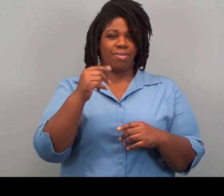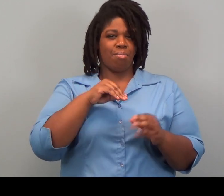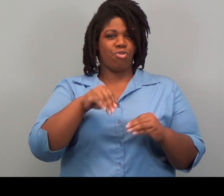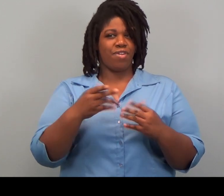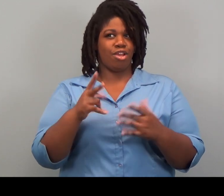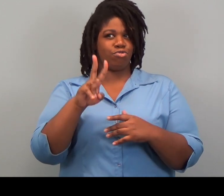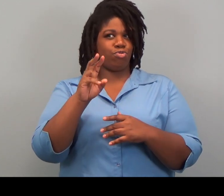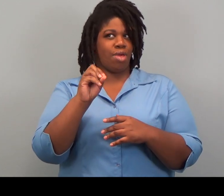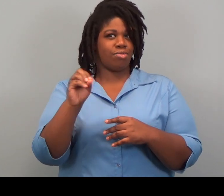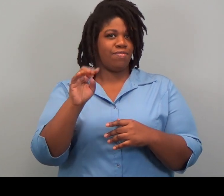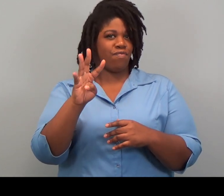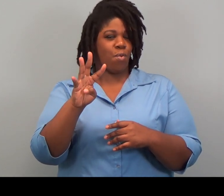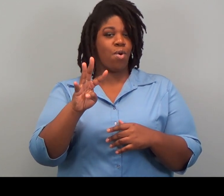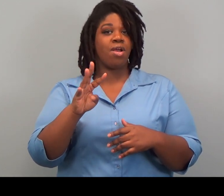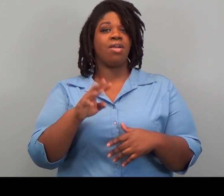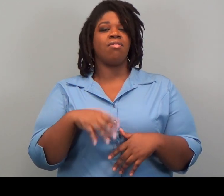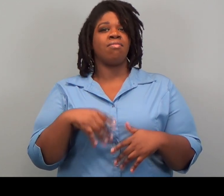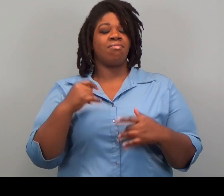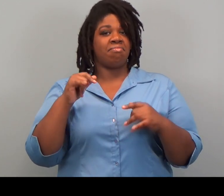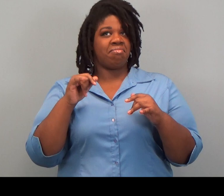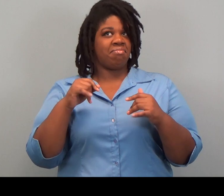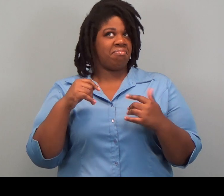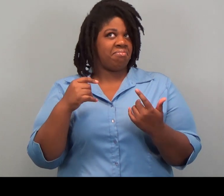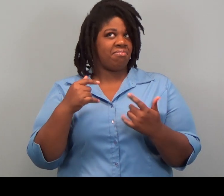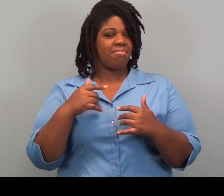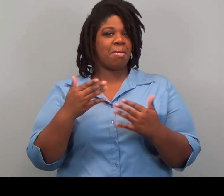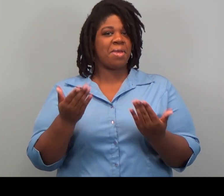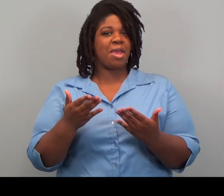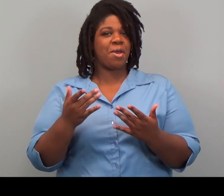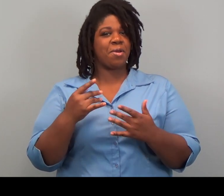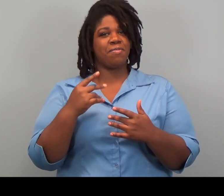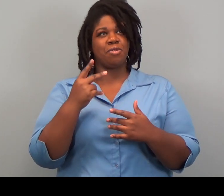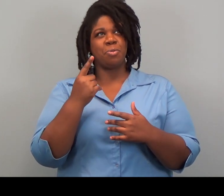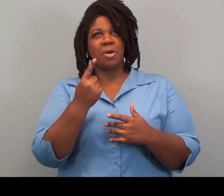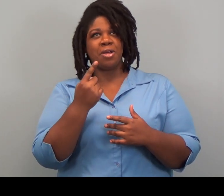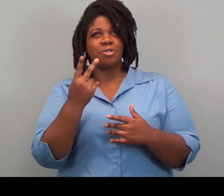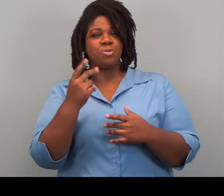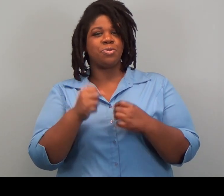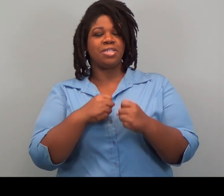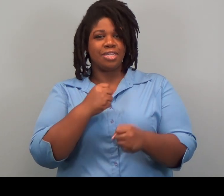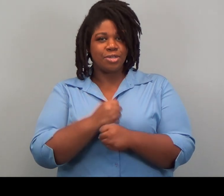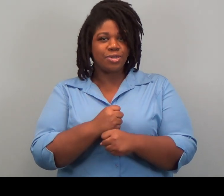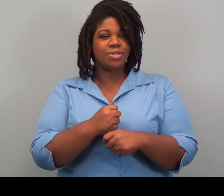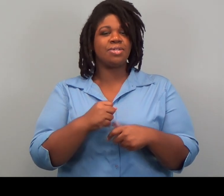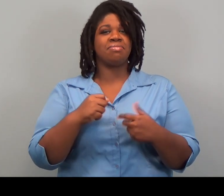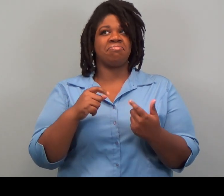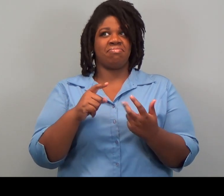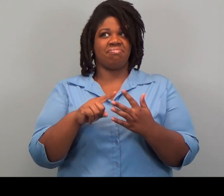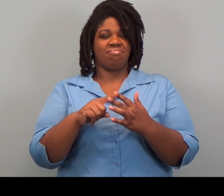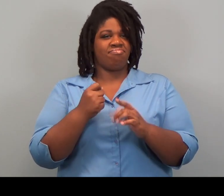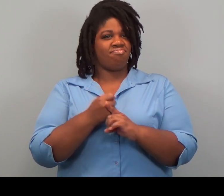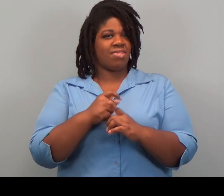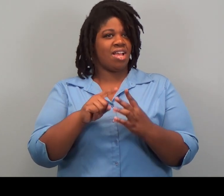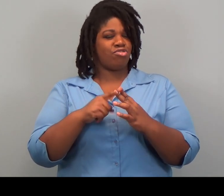After about a year or two here in Duluth, I started thinking about making a change in my career